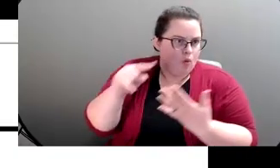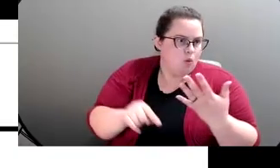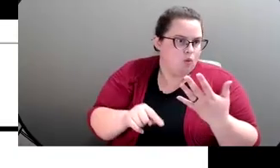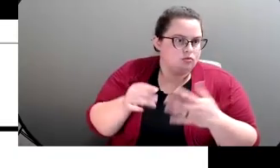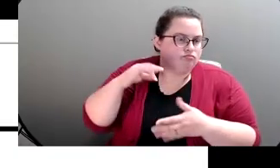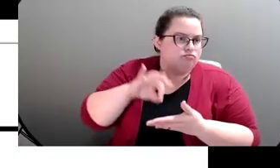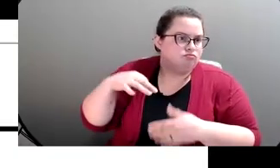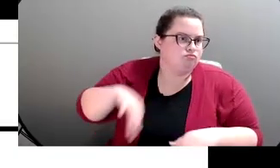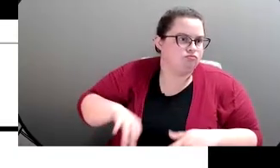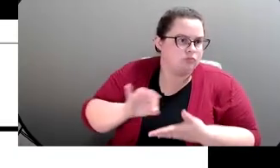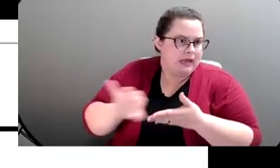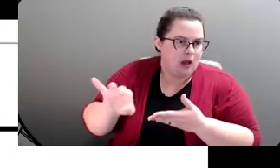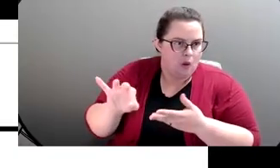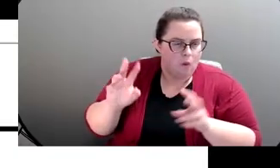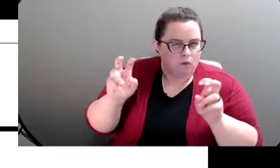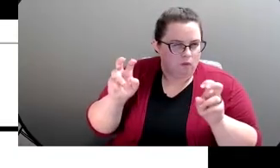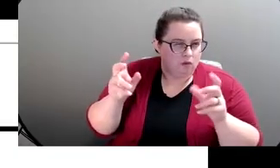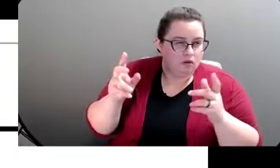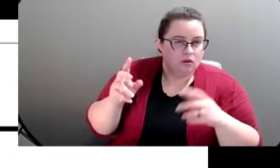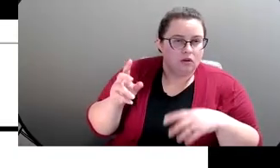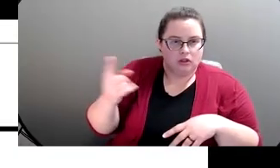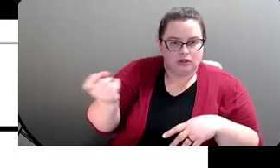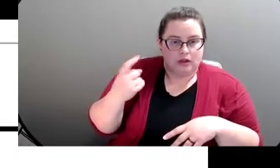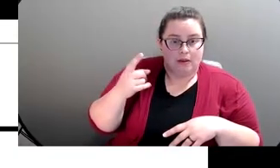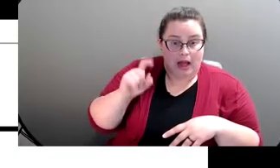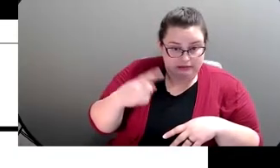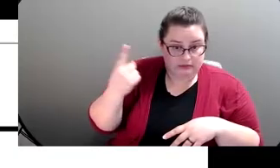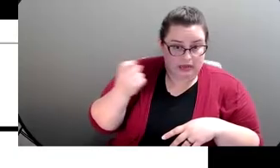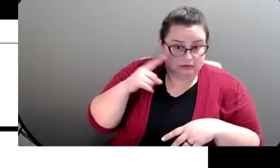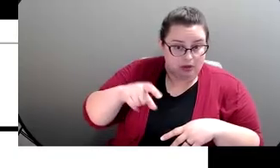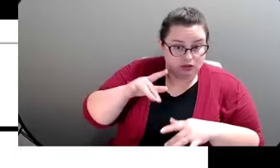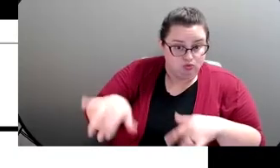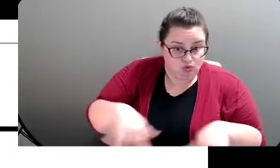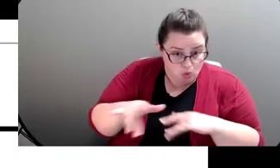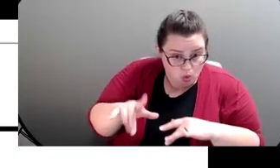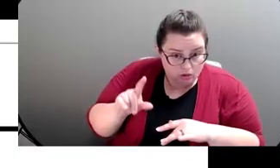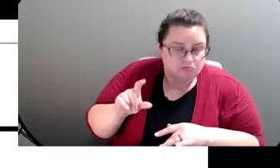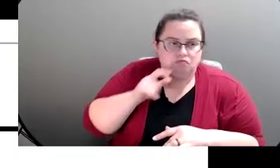And the question is, does that need to be recorded? And the answer is no, it does not necessarily need to be recorded.